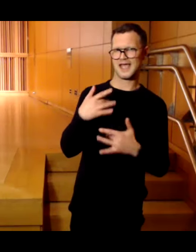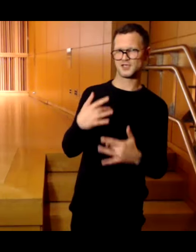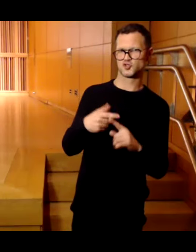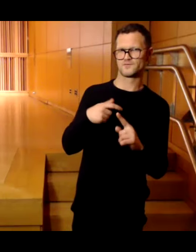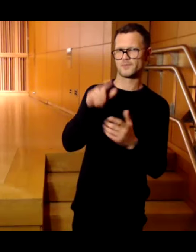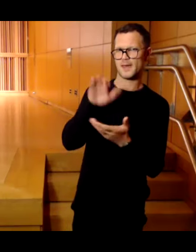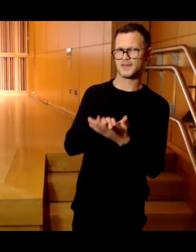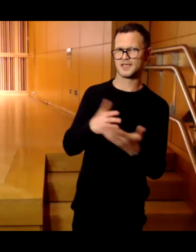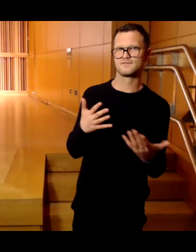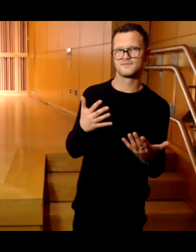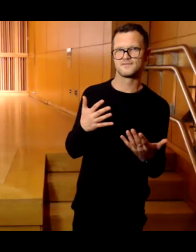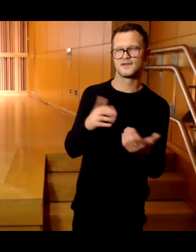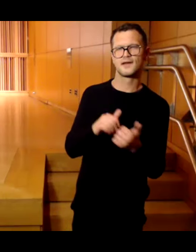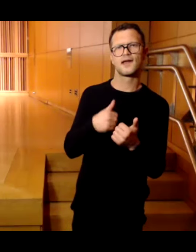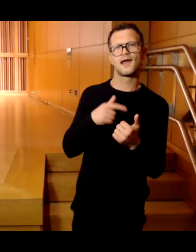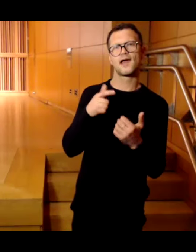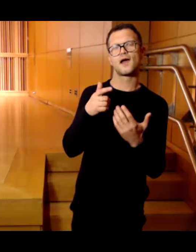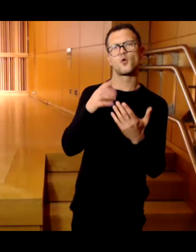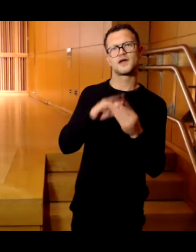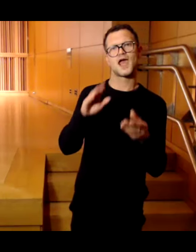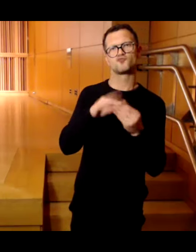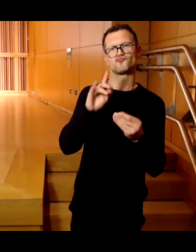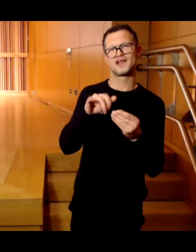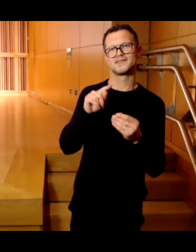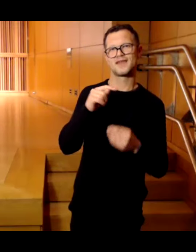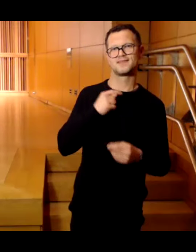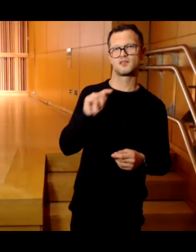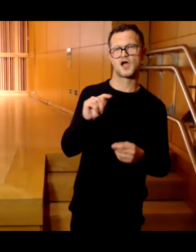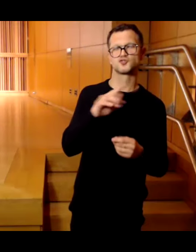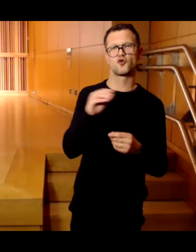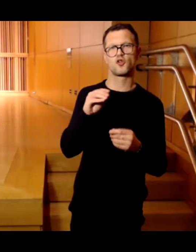How might we narrate the theological. and organizational complexities.